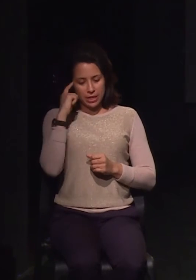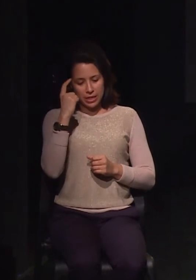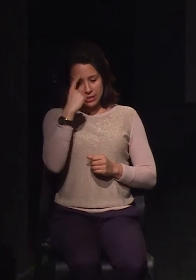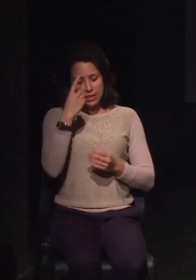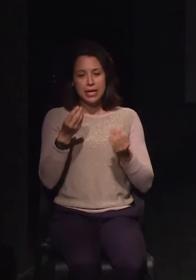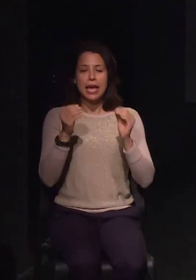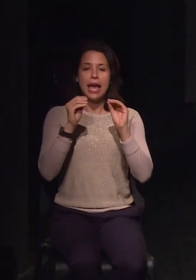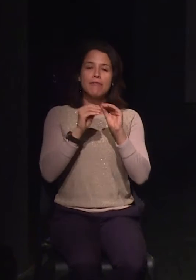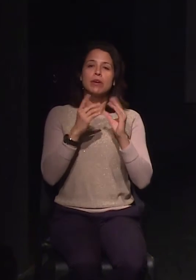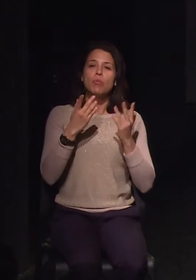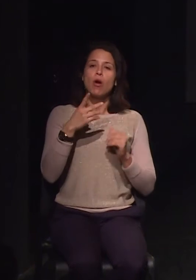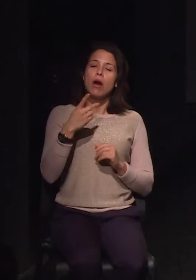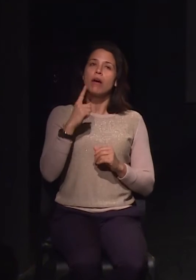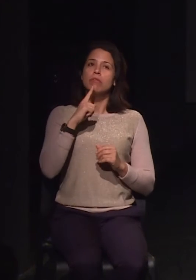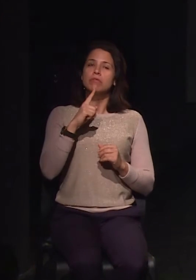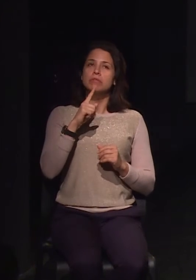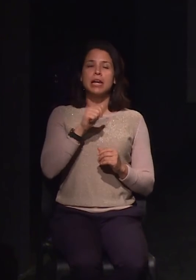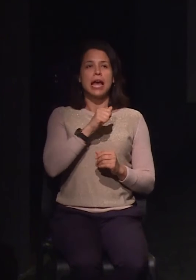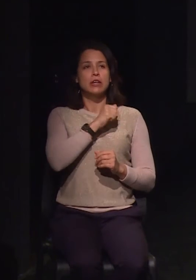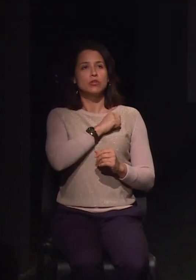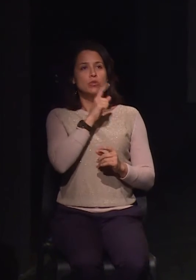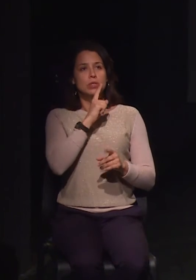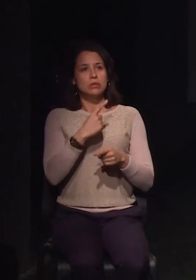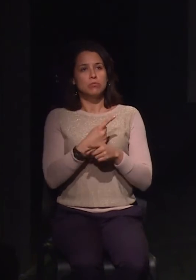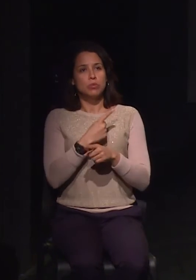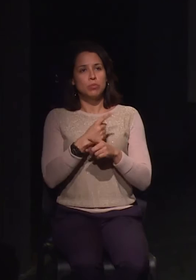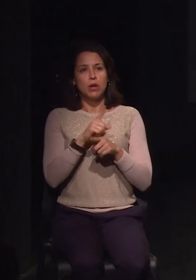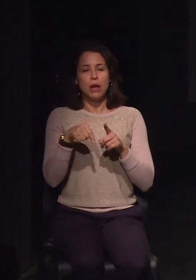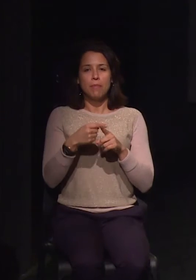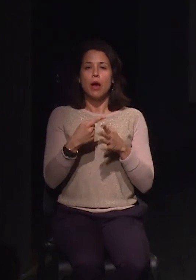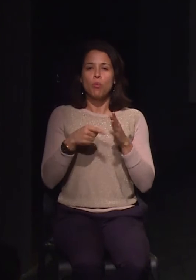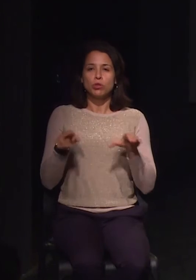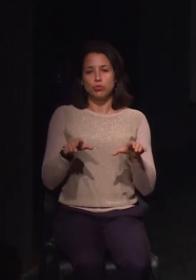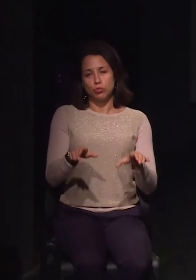It’s like, do you have a pluralistic attitude about what you’re doing.